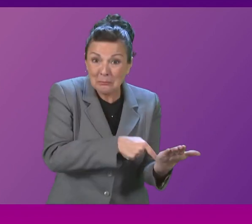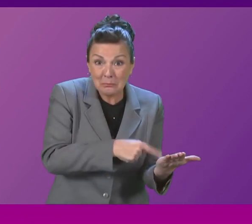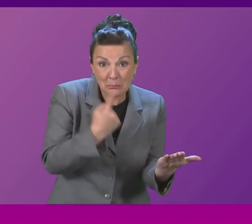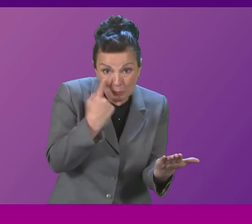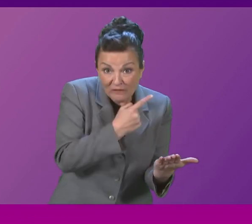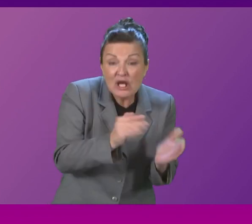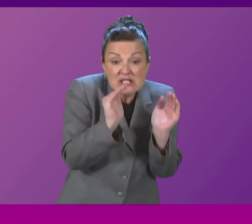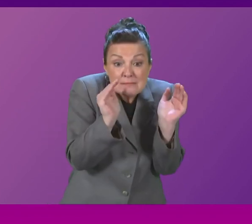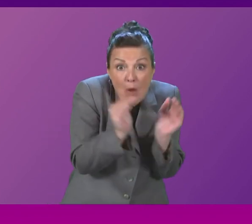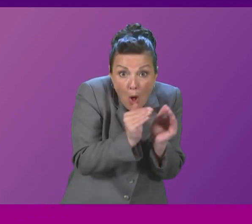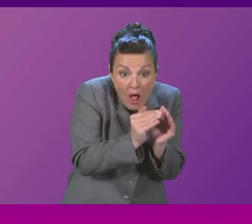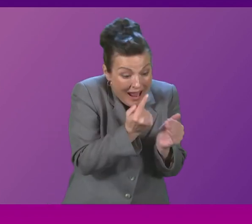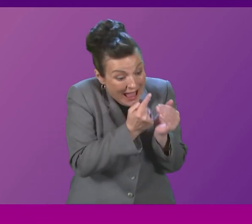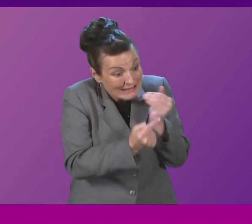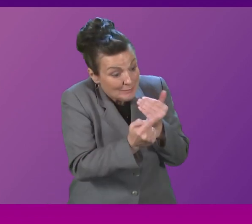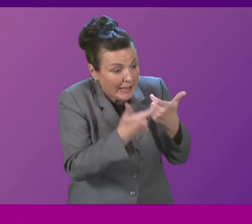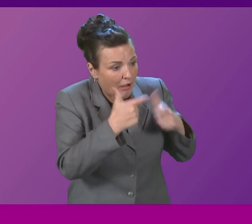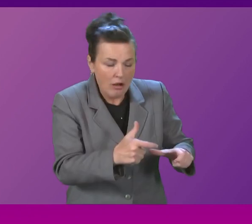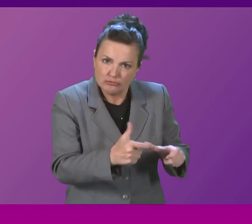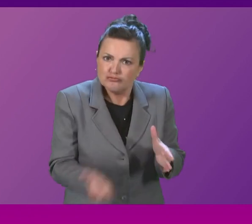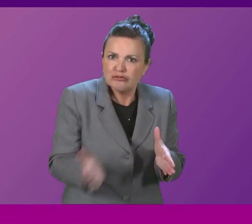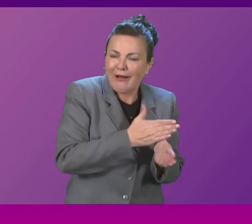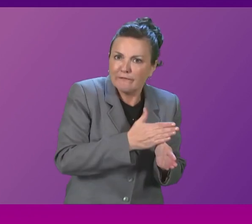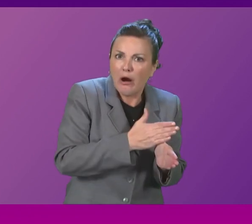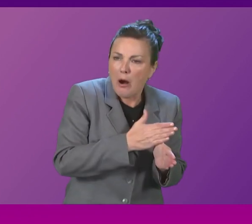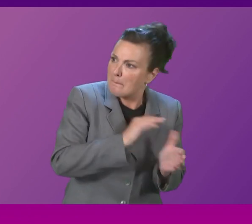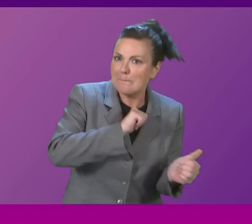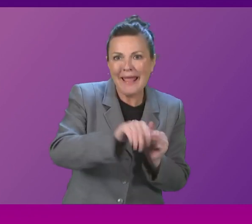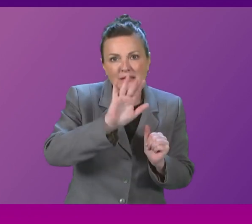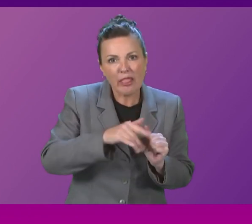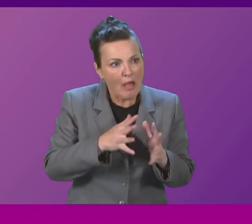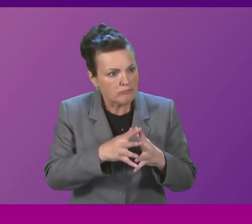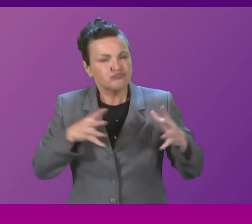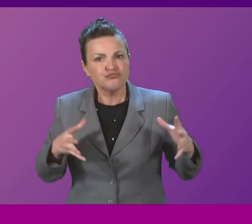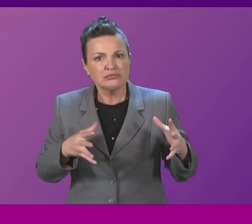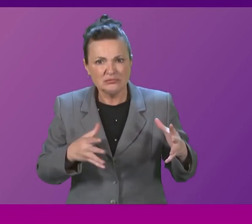independent states recover best, the only sensible choice is to follow their path and